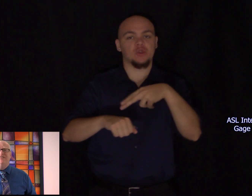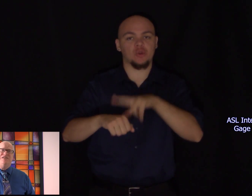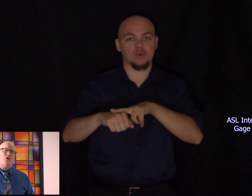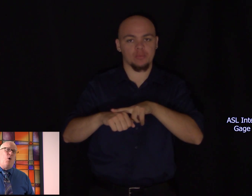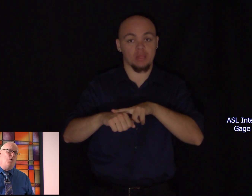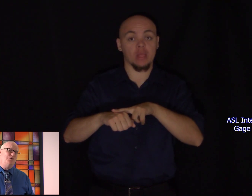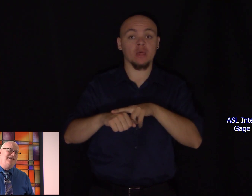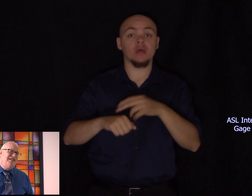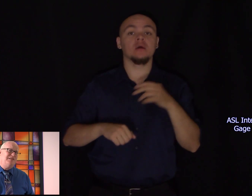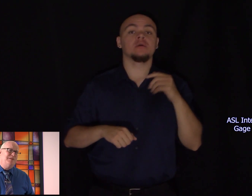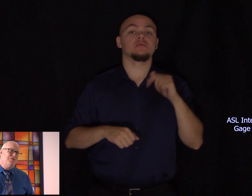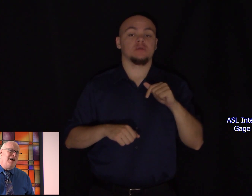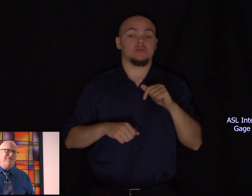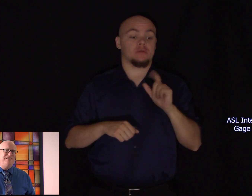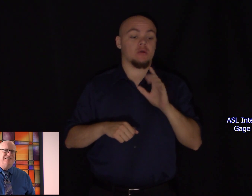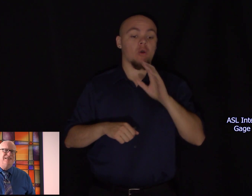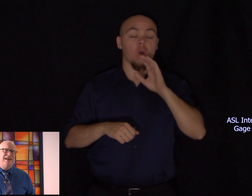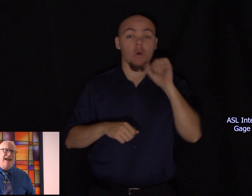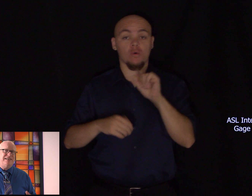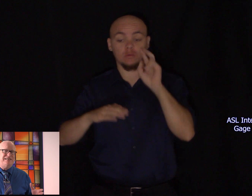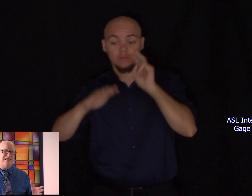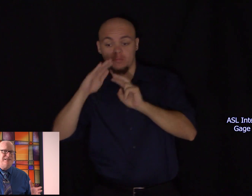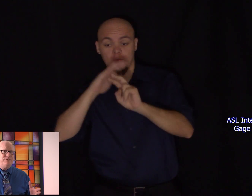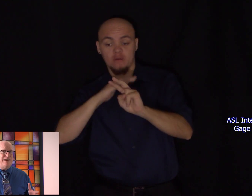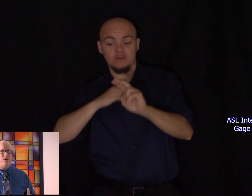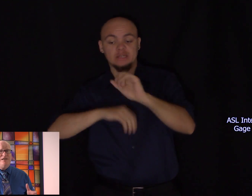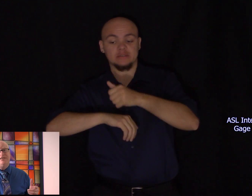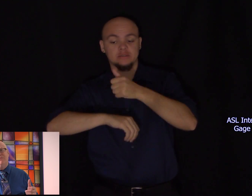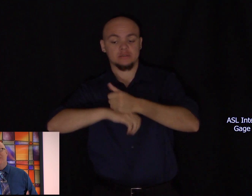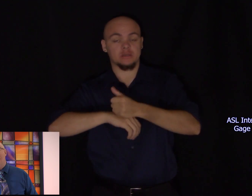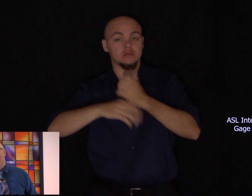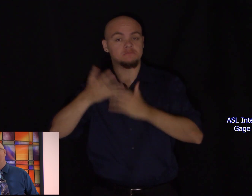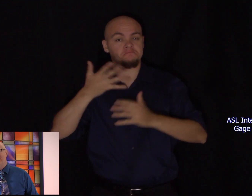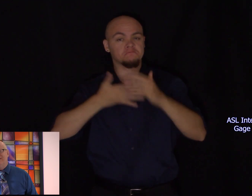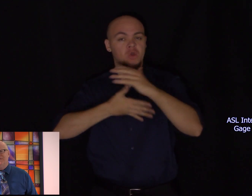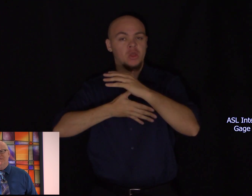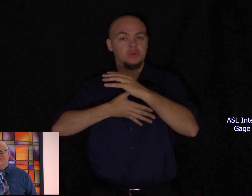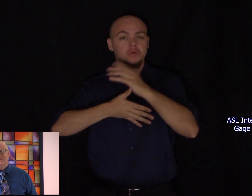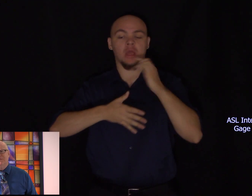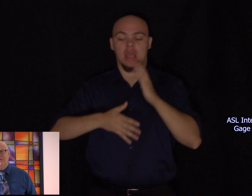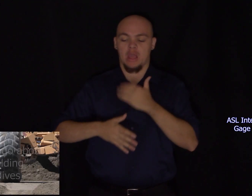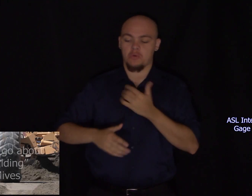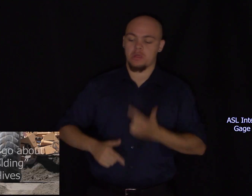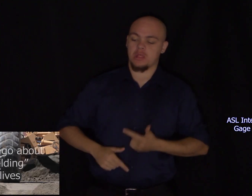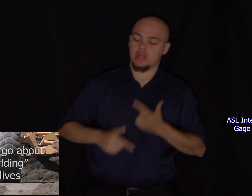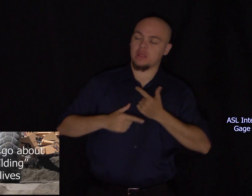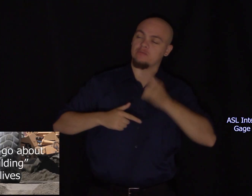this Old Testament prophet has set some priorities that we need to pay attention to when we go about